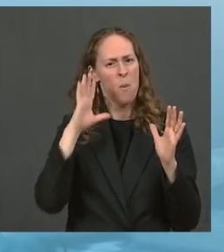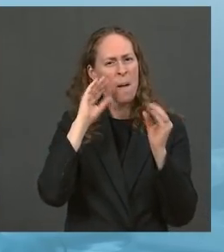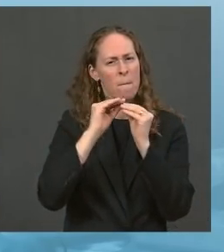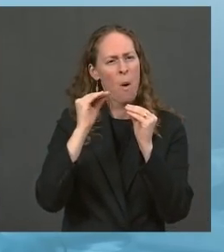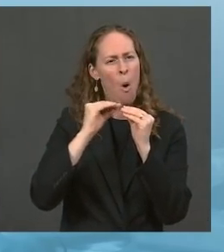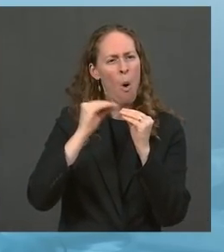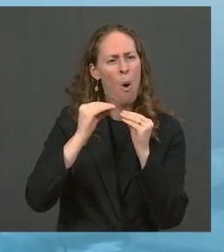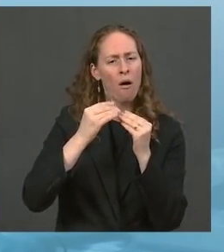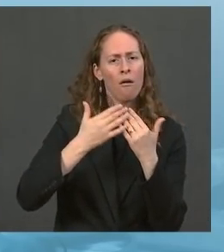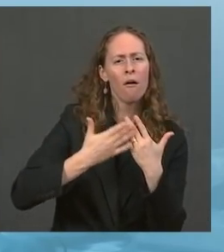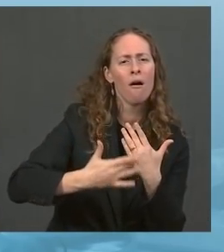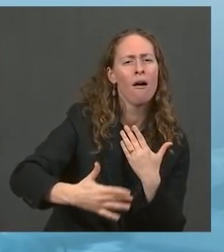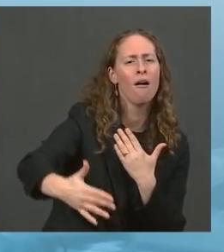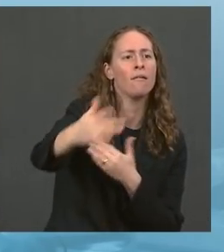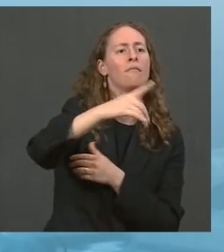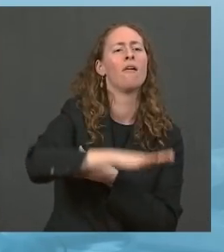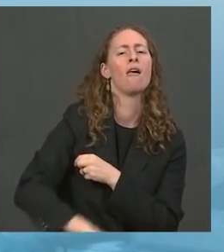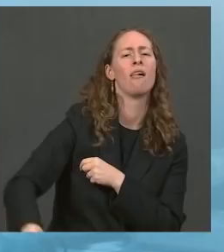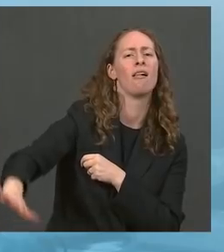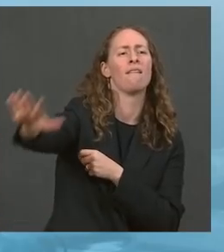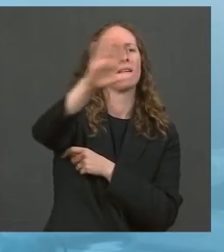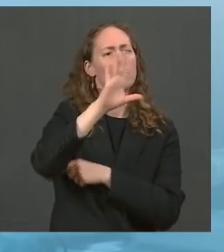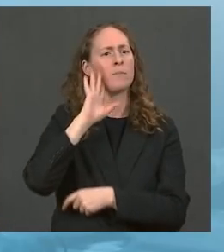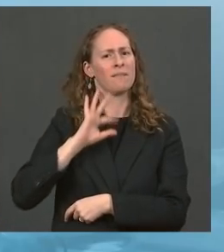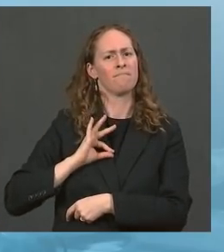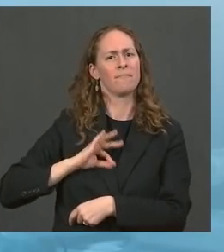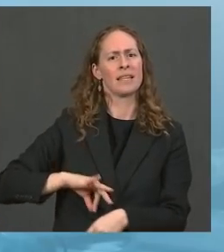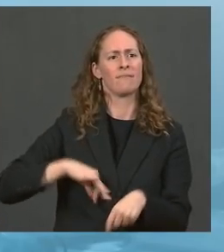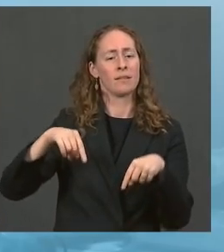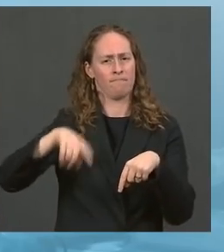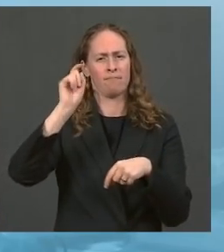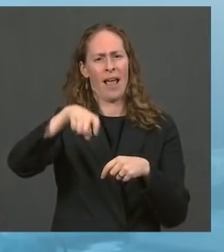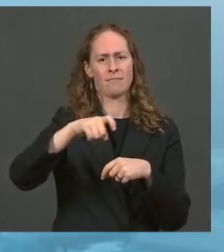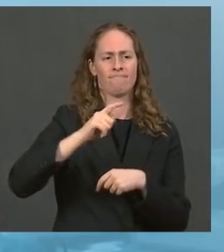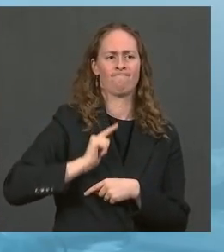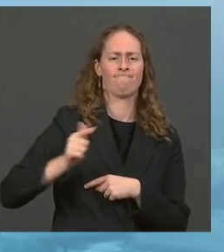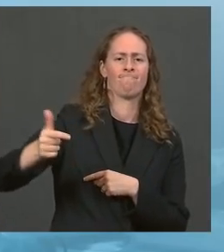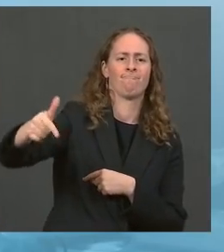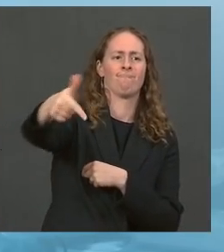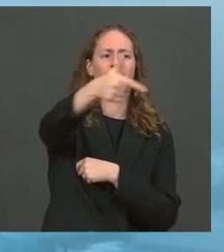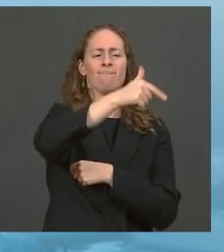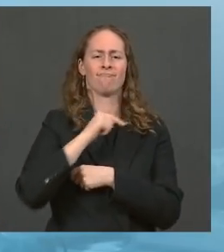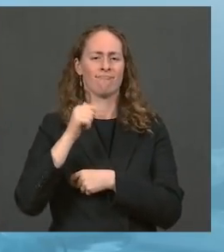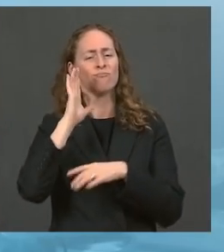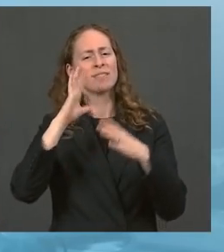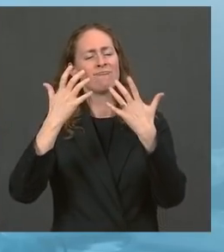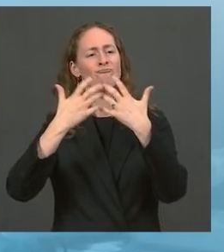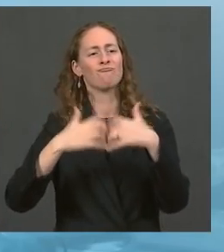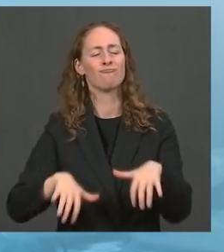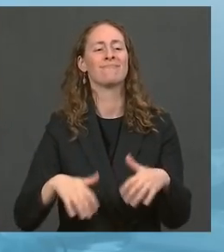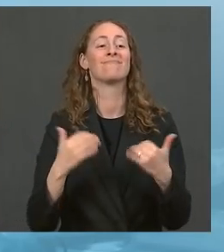everywhere -- is for all of us to step up, which I'm confident you will. And now I'd like to turn this over